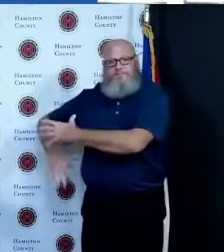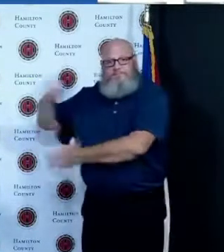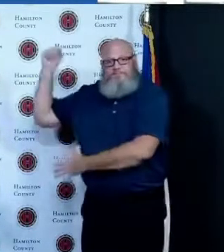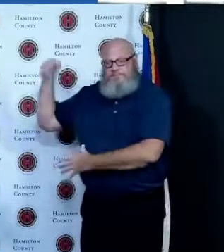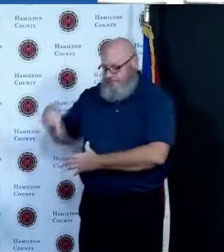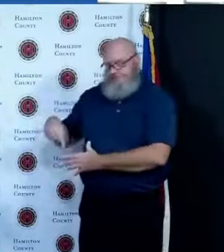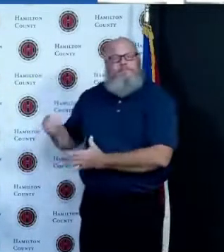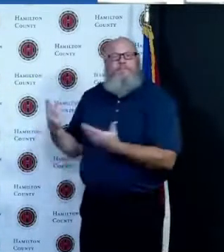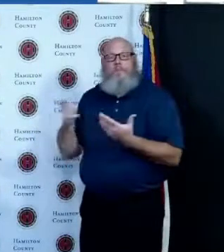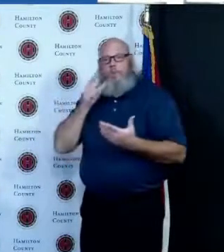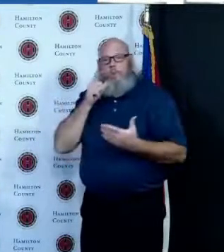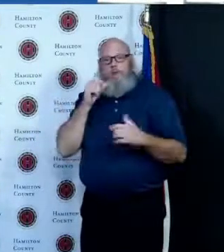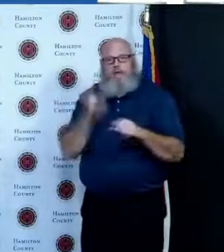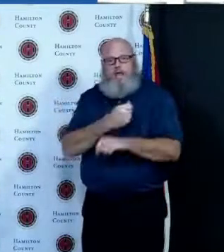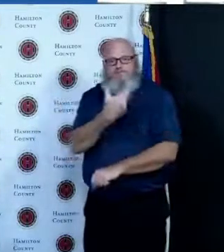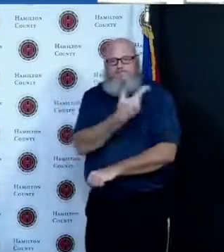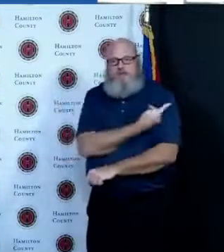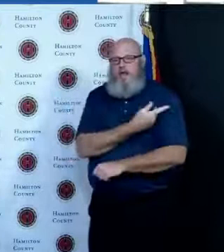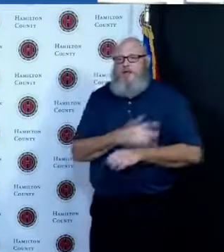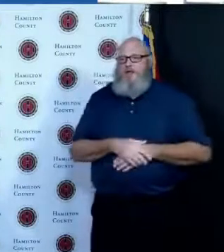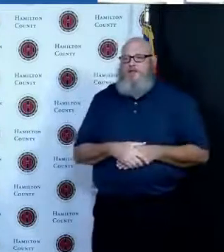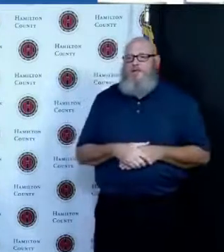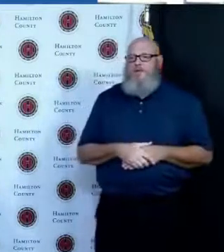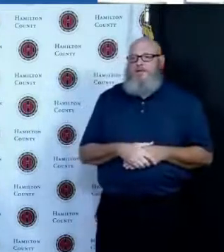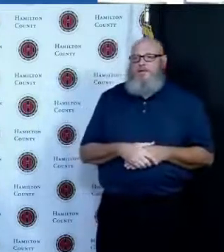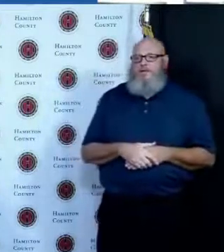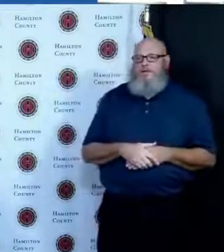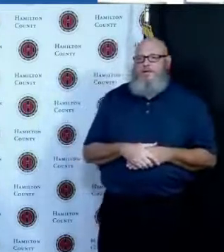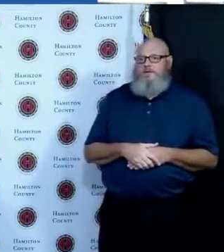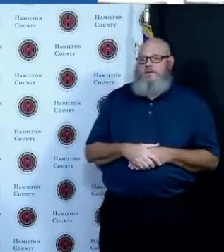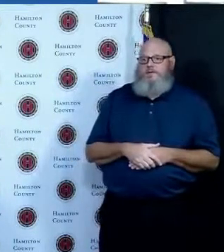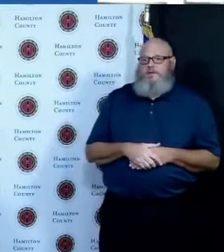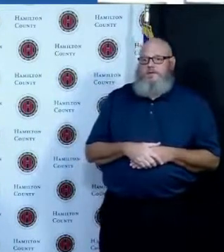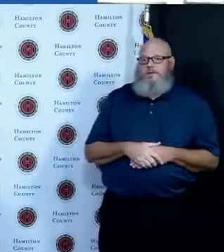folks that are registering now that we're talking about it have the same level of access now that